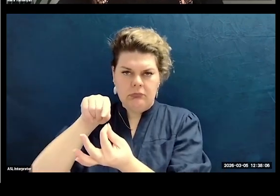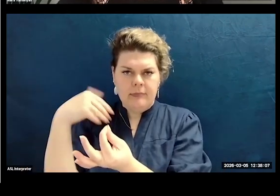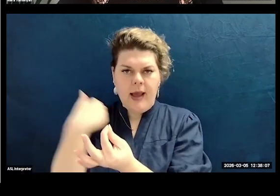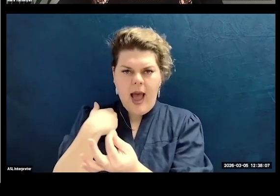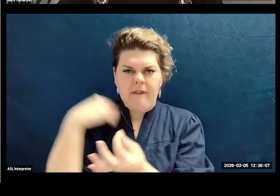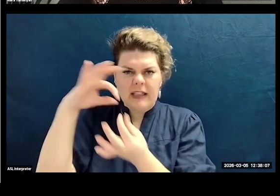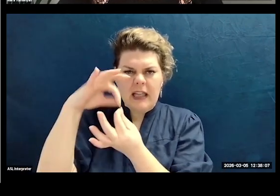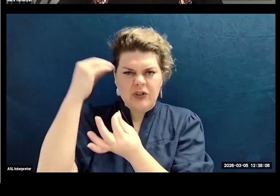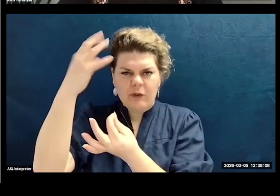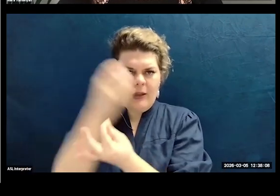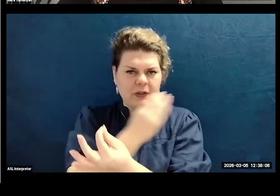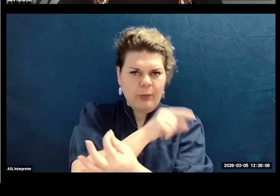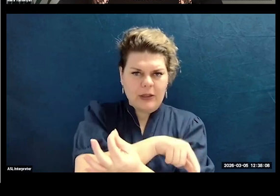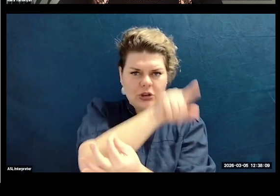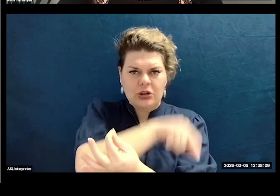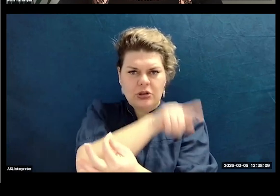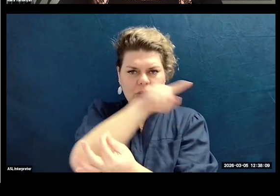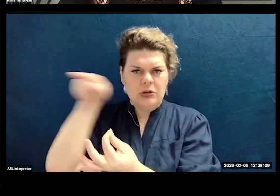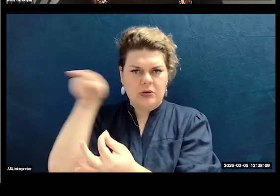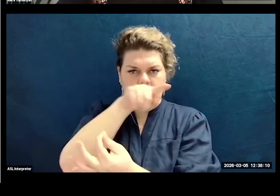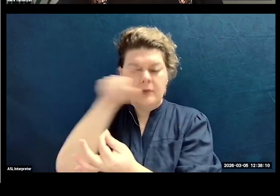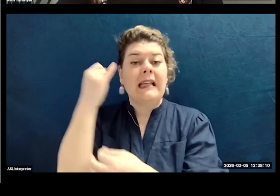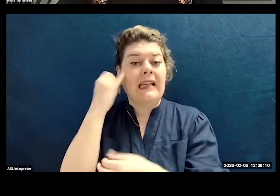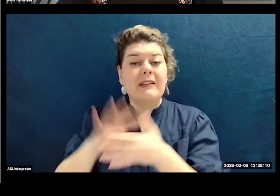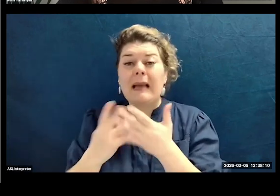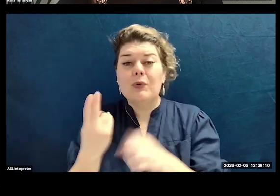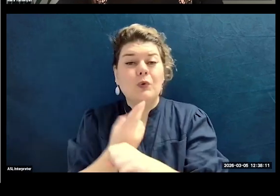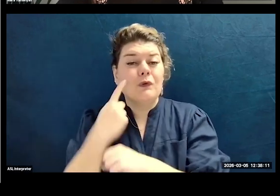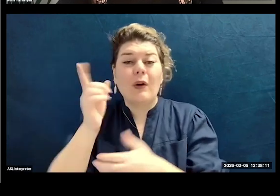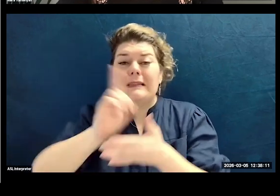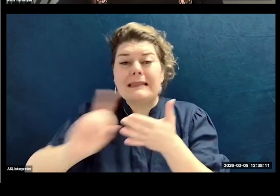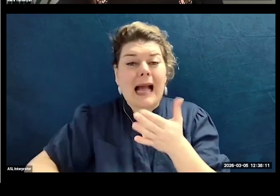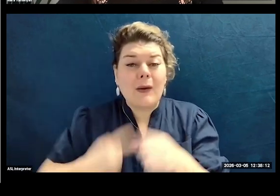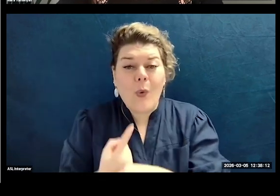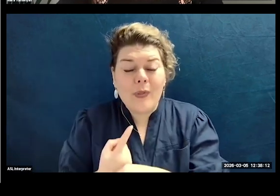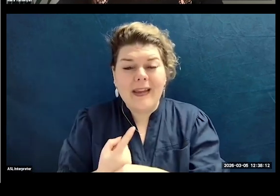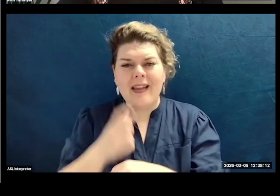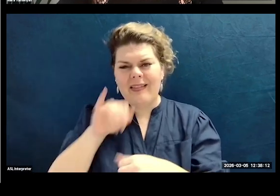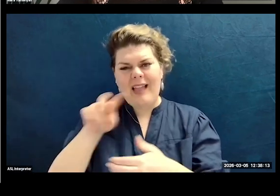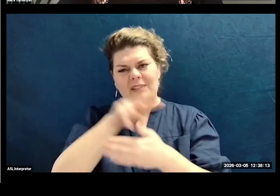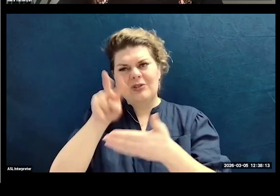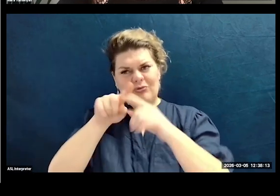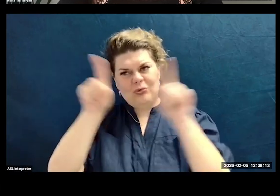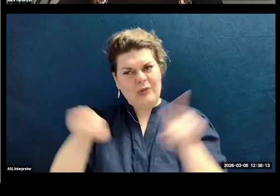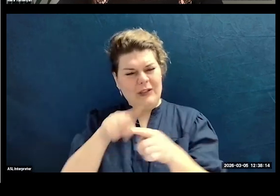If table is only used for design, screen readers may misinterpret it as data.